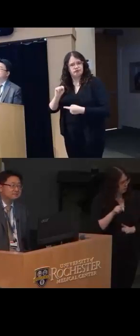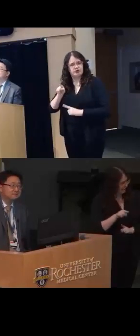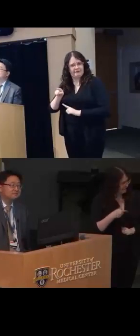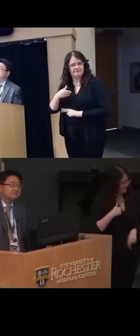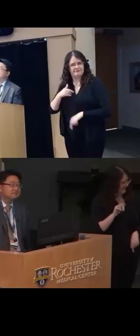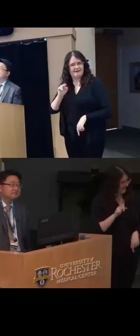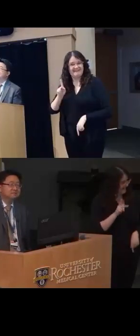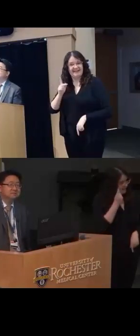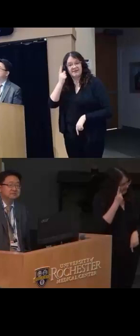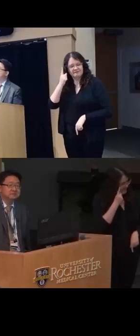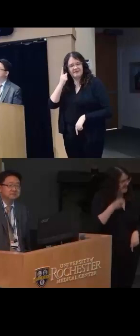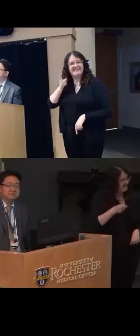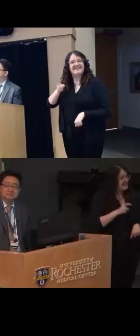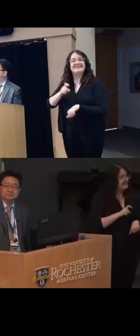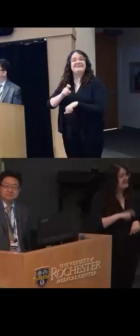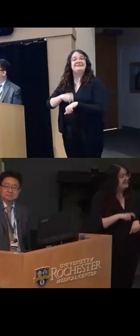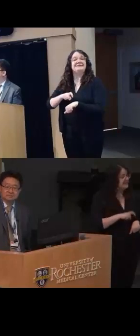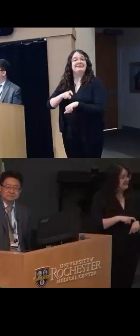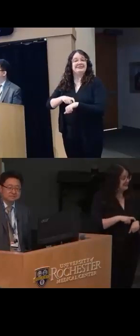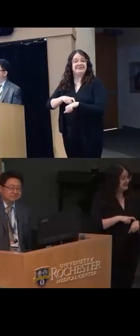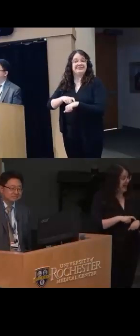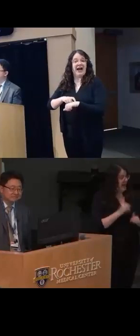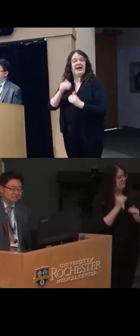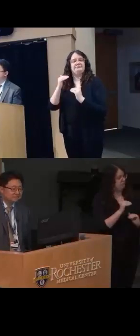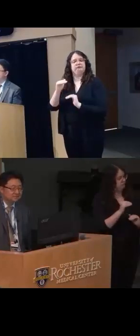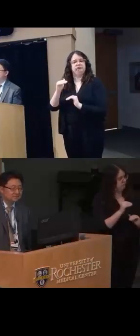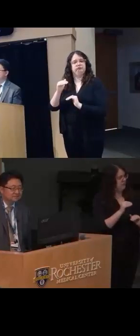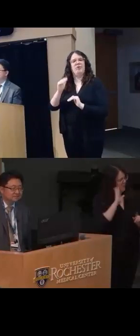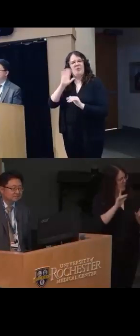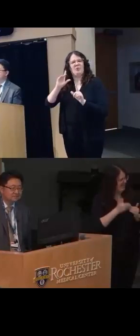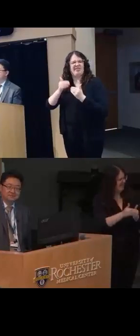link does expire as we get closer to the next Grand round session so please do complete that